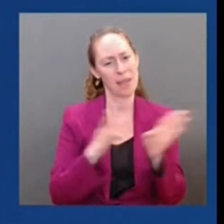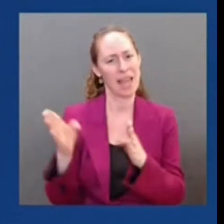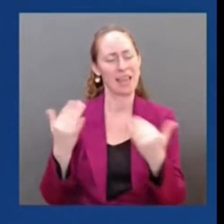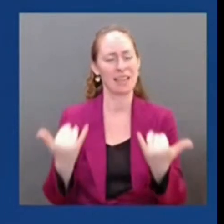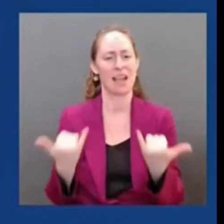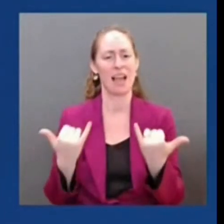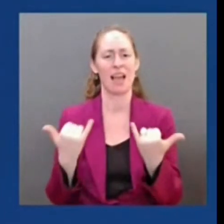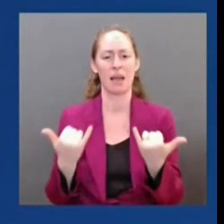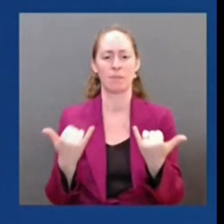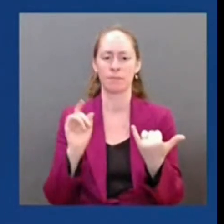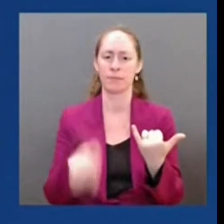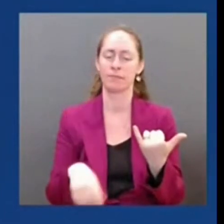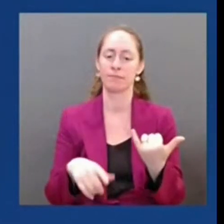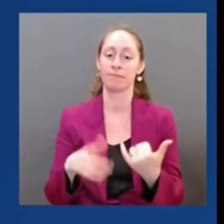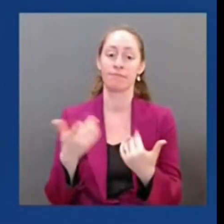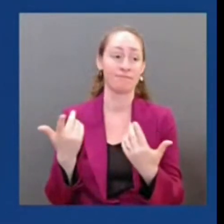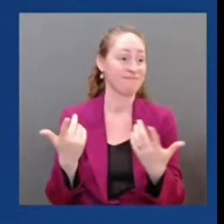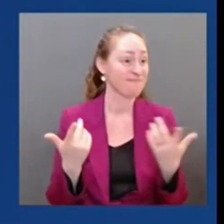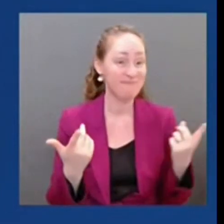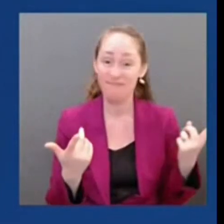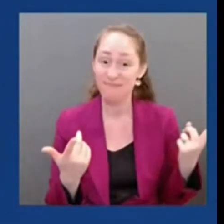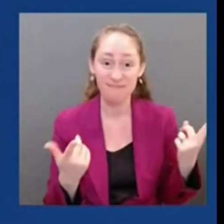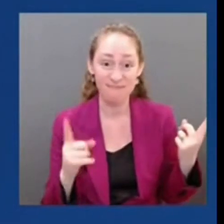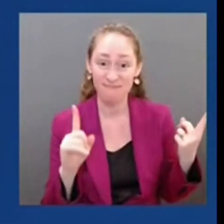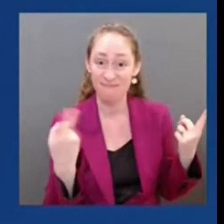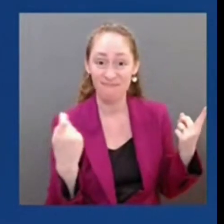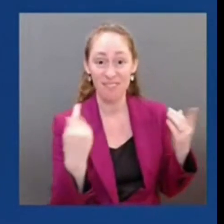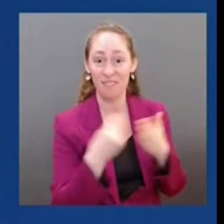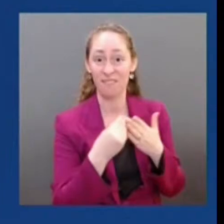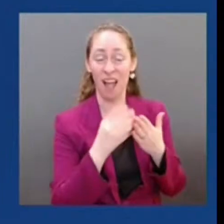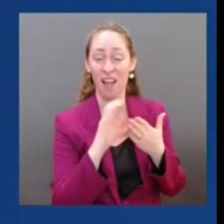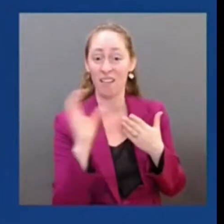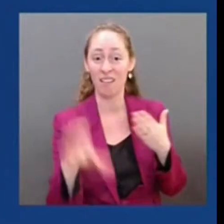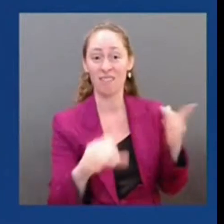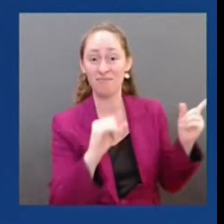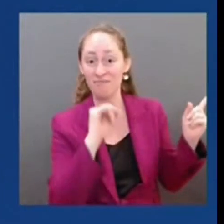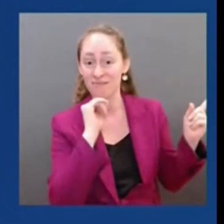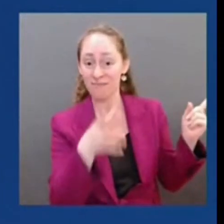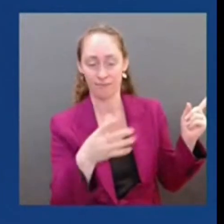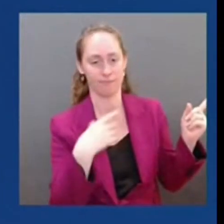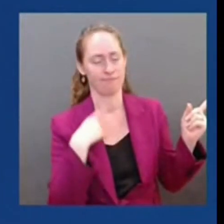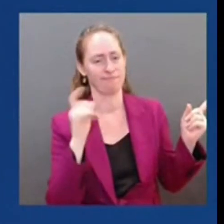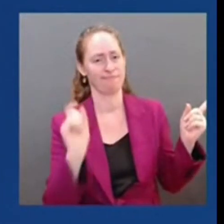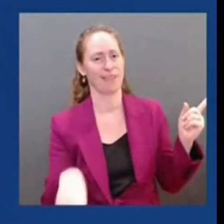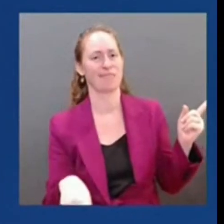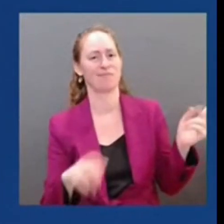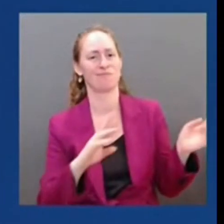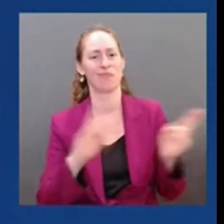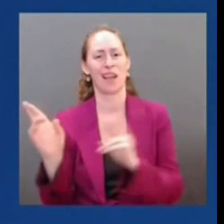IRRESPONSIBLE NOT TO, WE HAVE TO PLAN FOR A SCENARIO WHERE WE DOESN'T GET RESOURCES FROM CONGRESS.